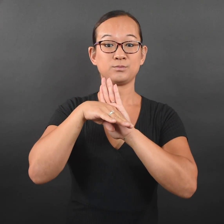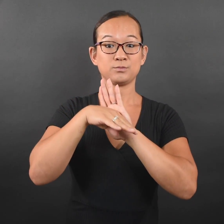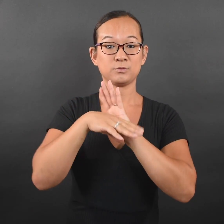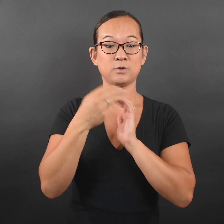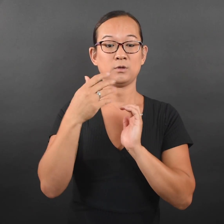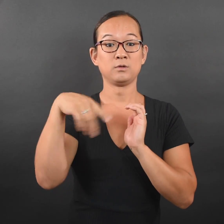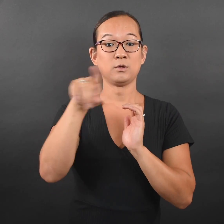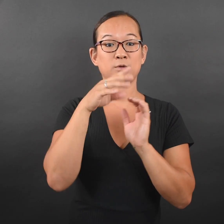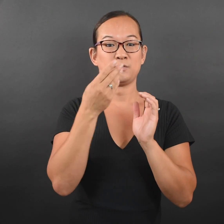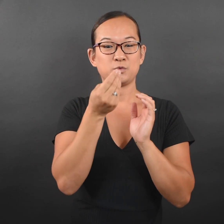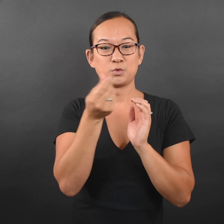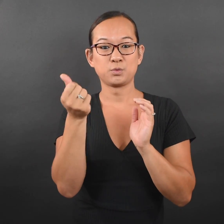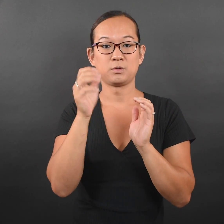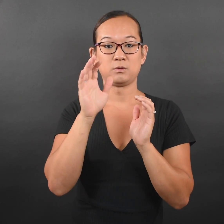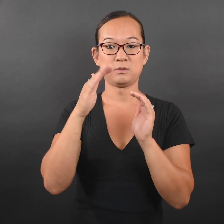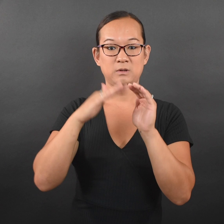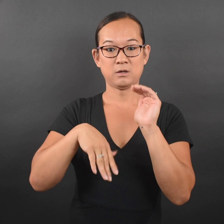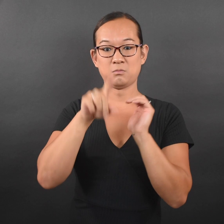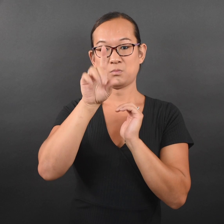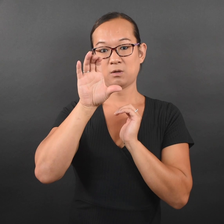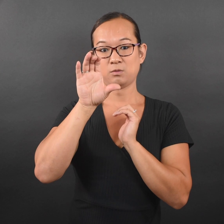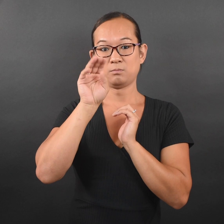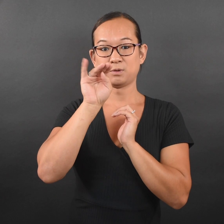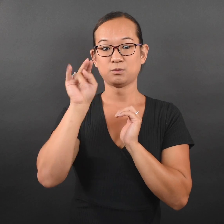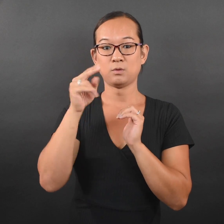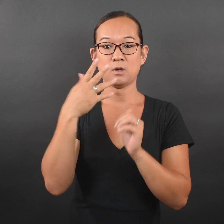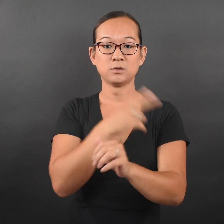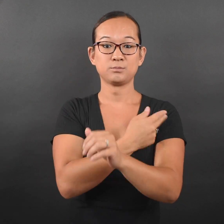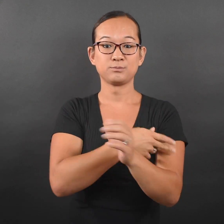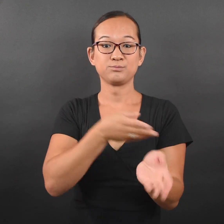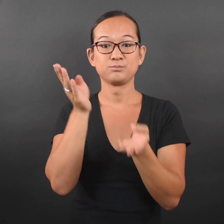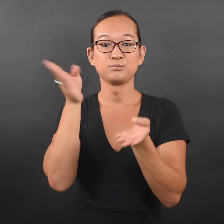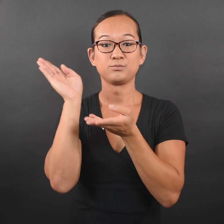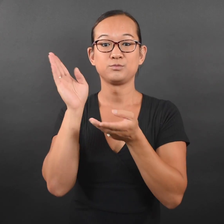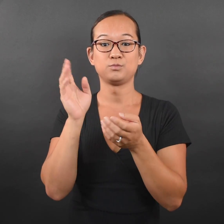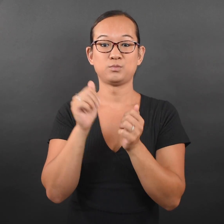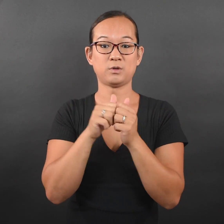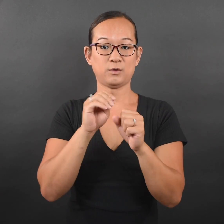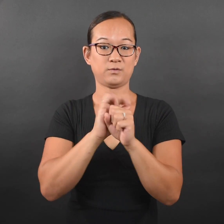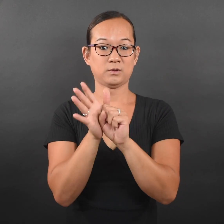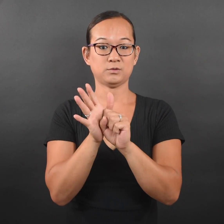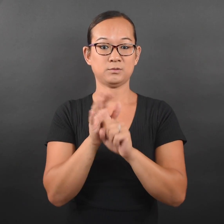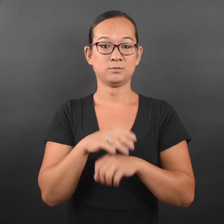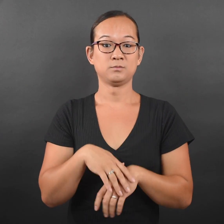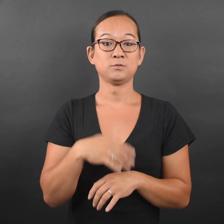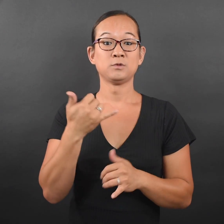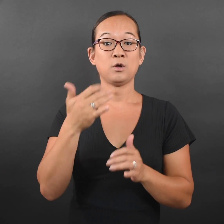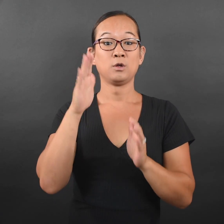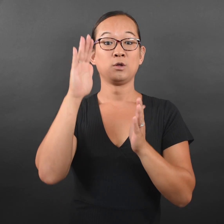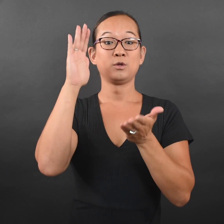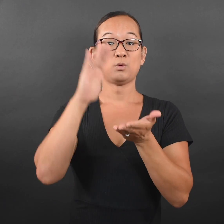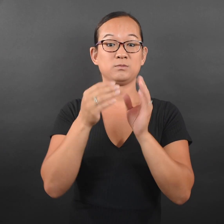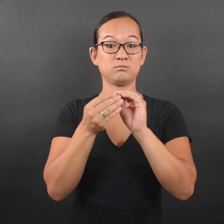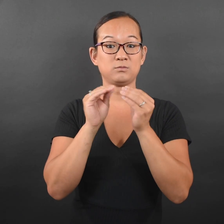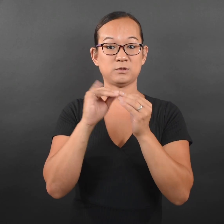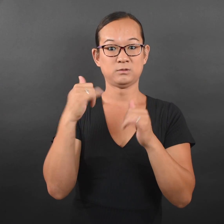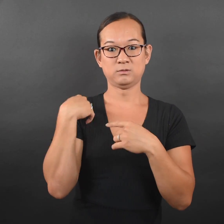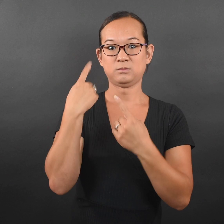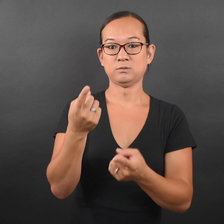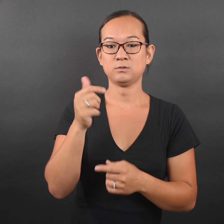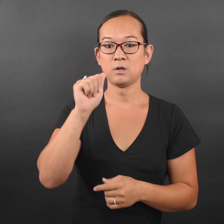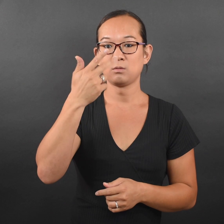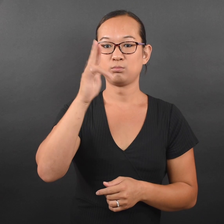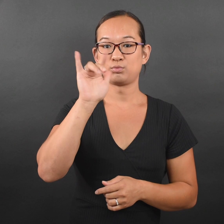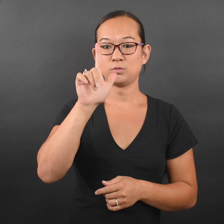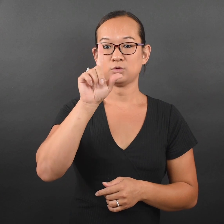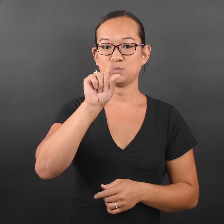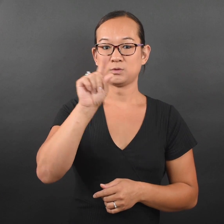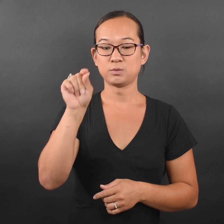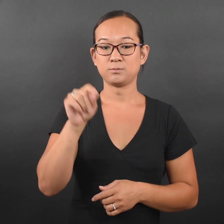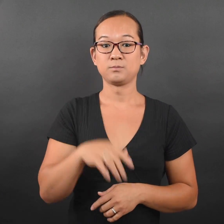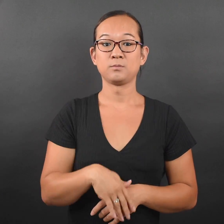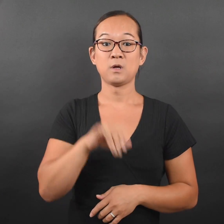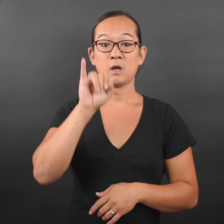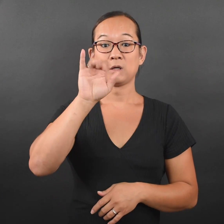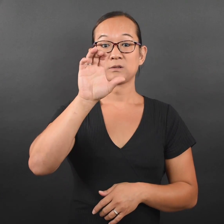are fewer than 100 Minnesotans hospitalized with COVID-19 — the lowest figure since April 2020. ICU